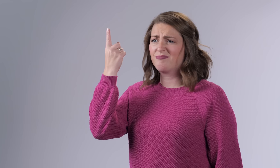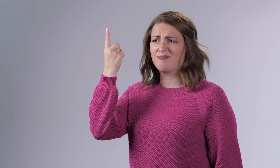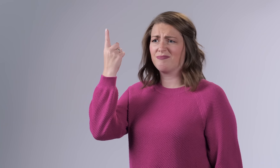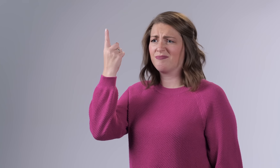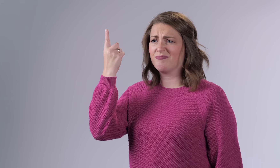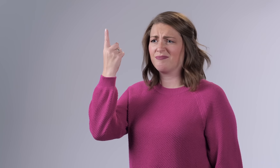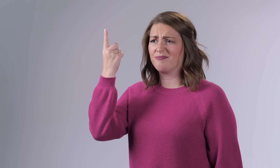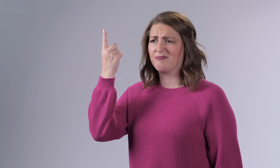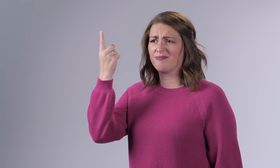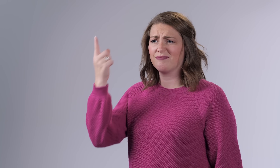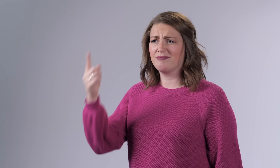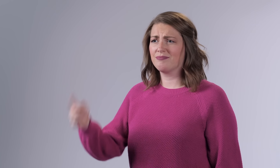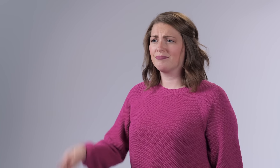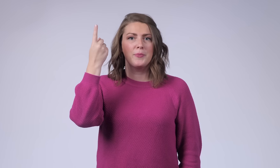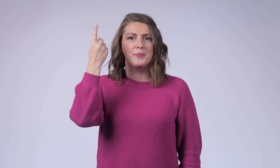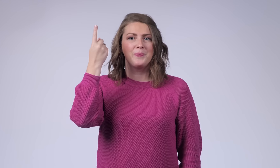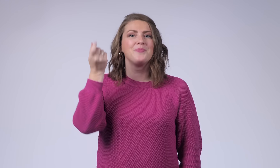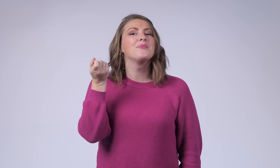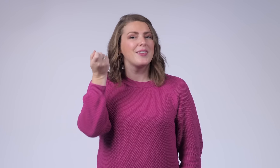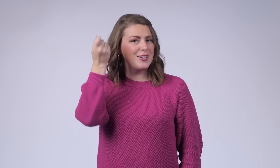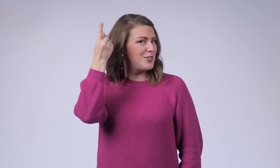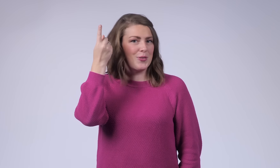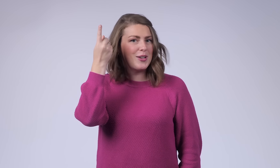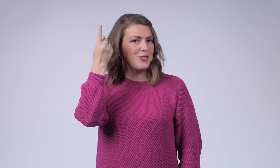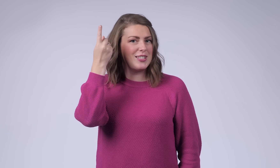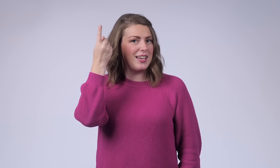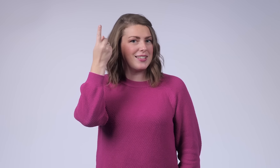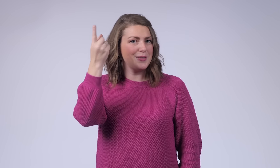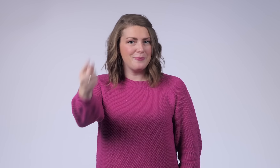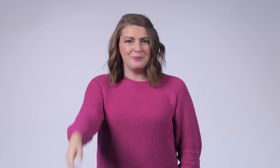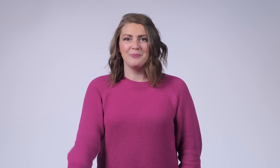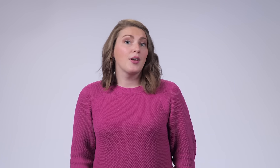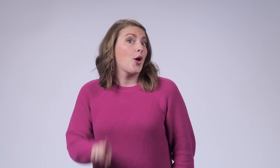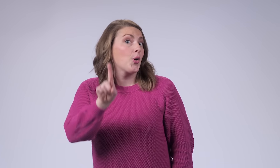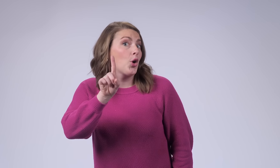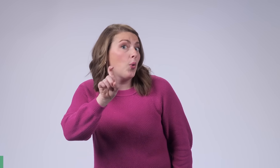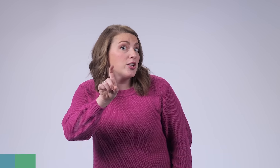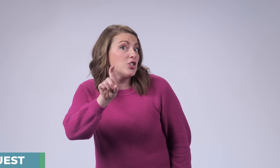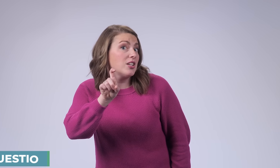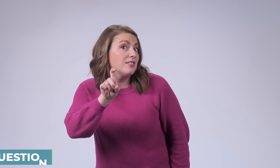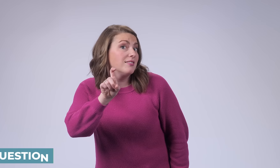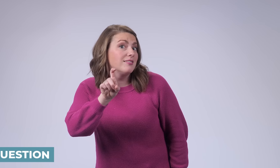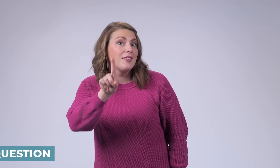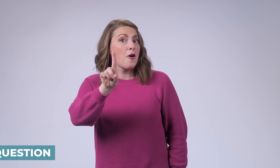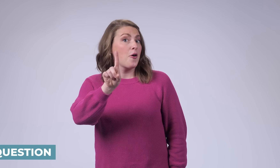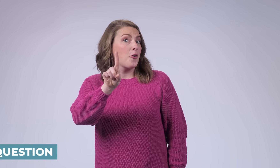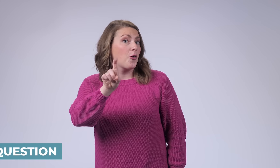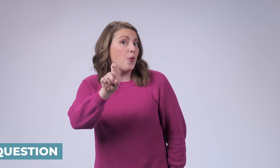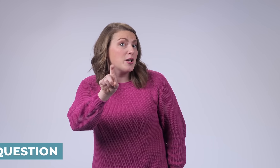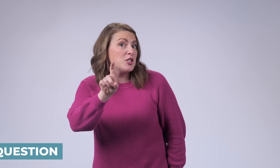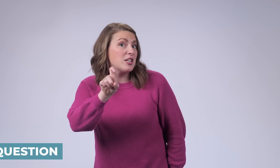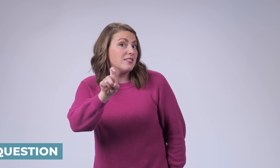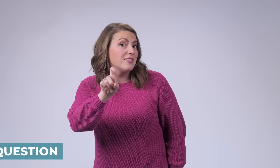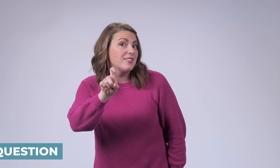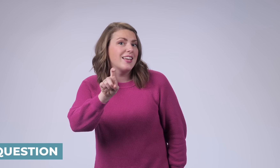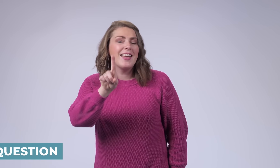But shaking your head back and forth. Don't understand. Question.